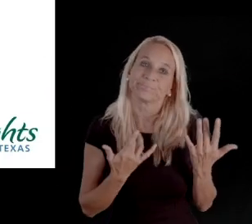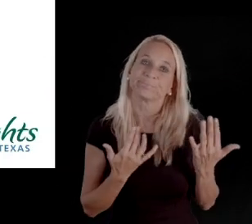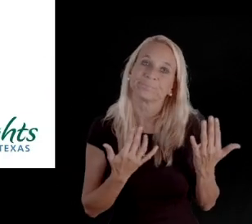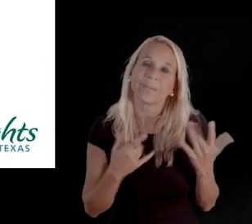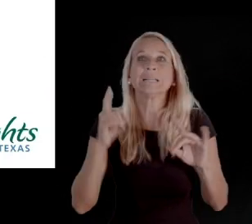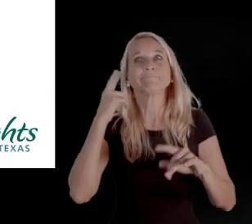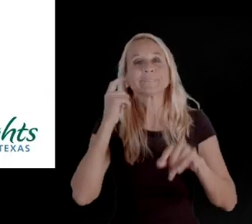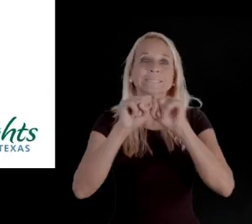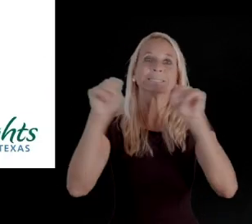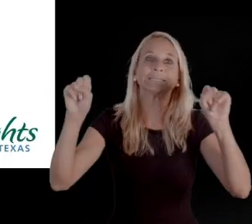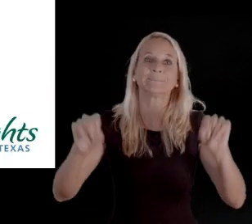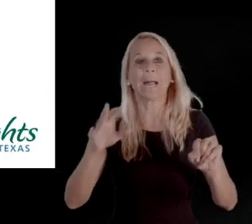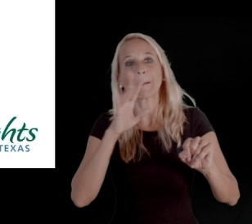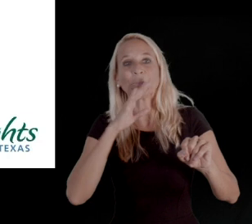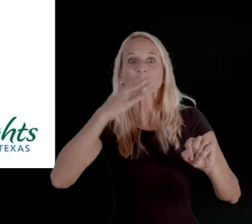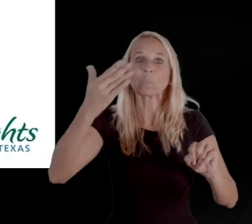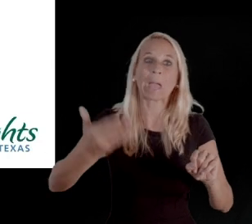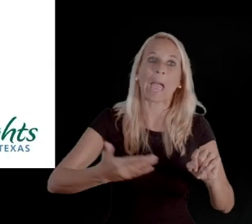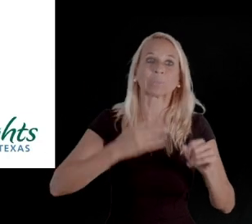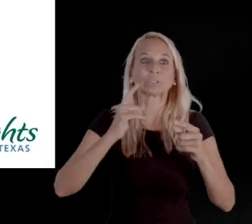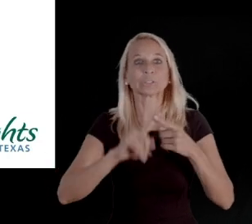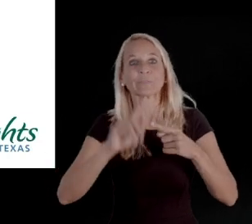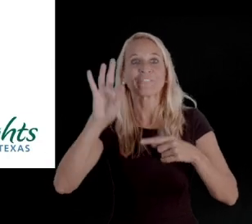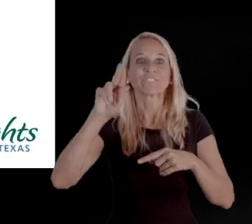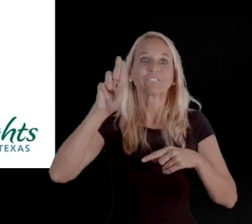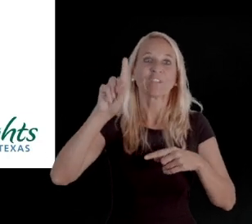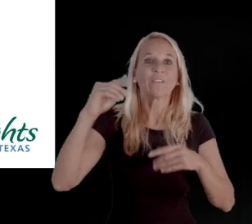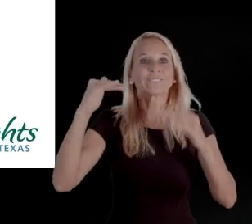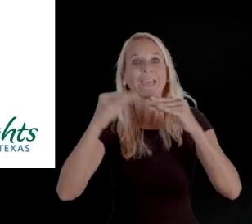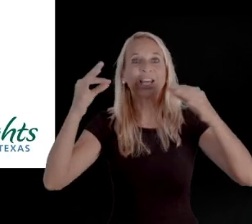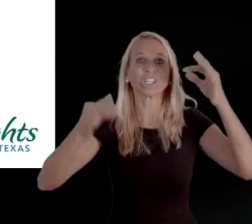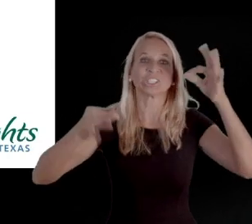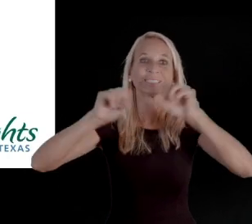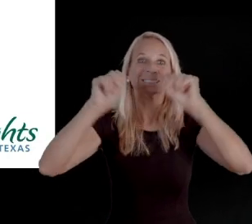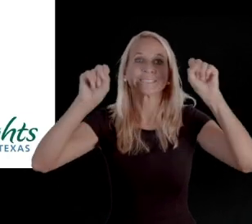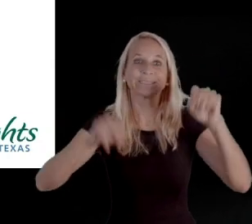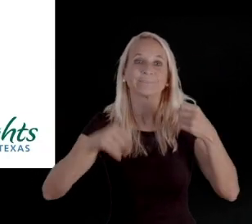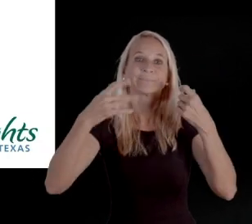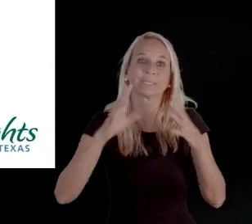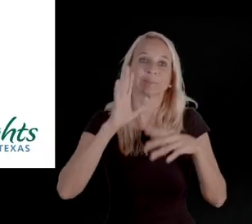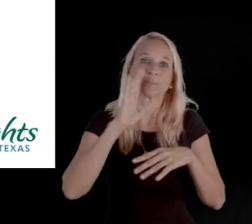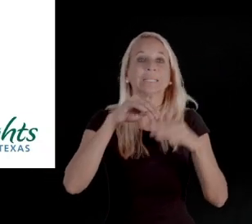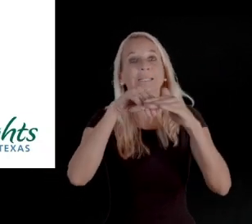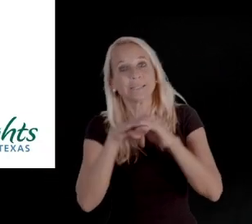is the fraud and fair hearing system. And then after you're entered and you entered your code,